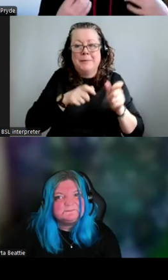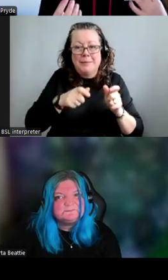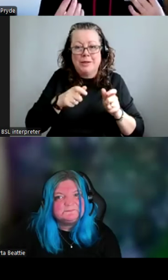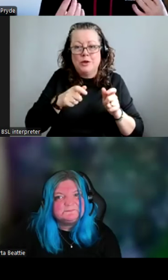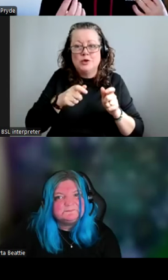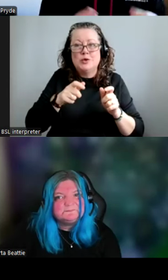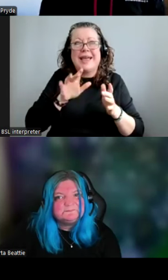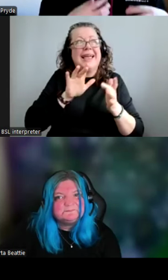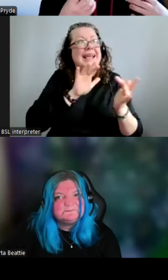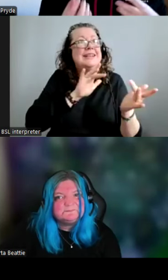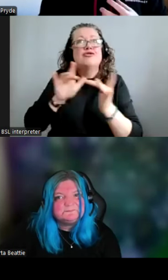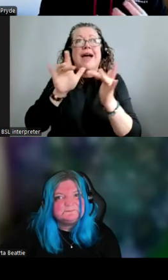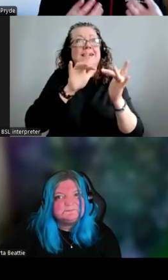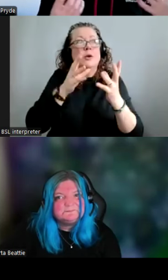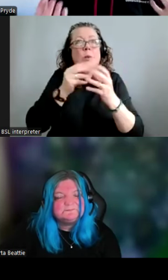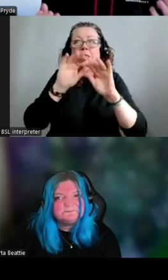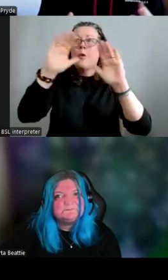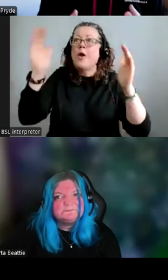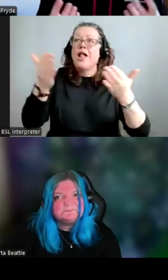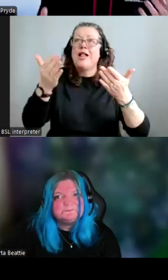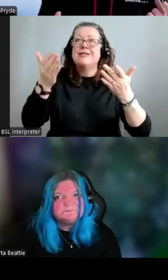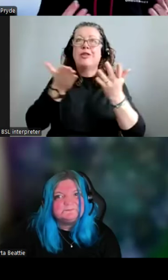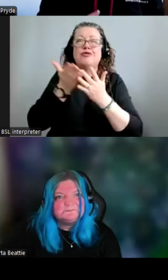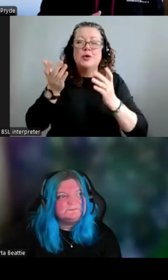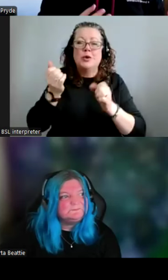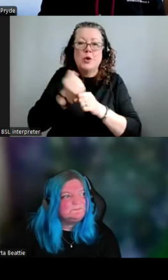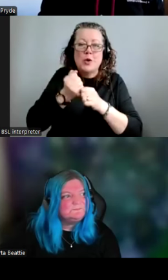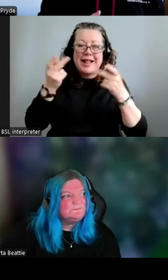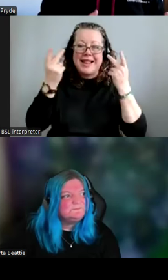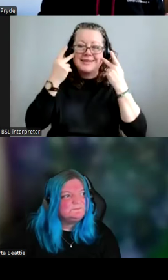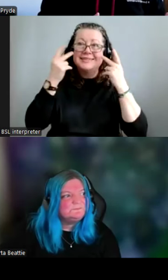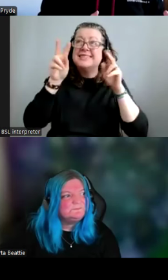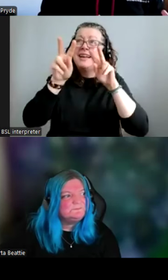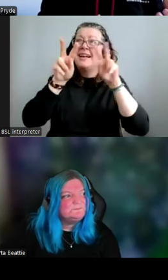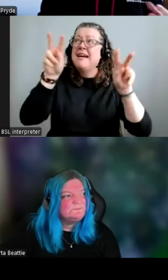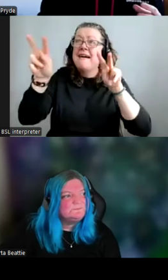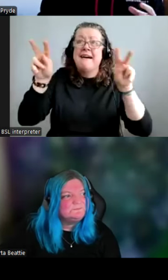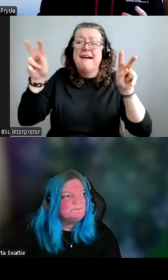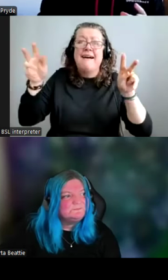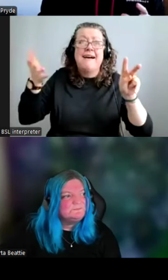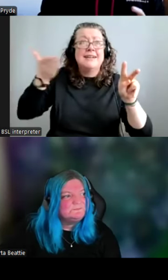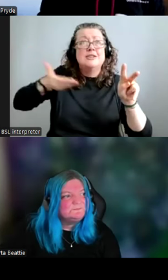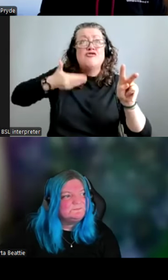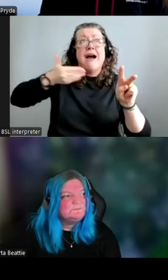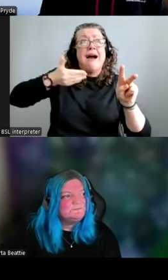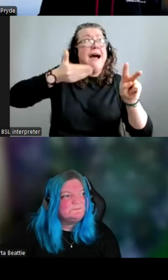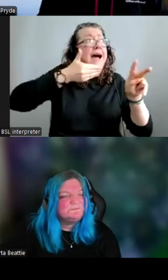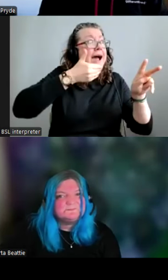and understand it without having to rely on other people to help them do so,